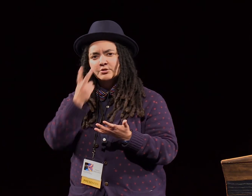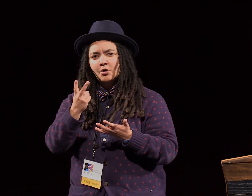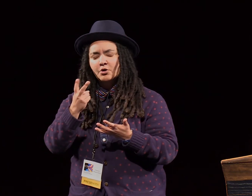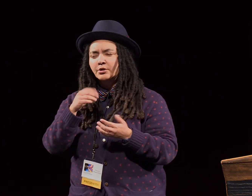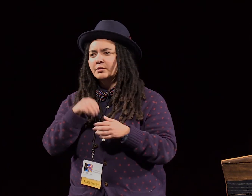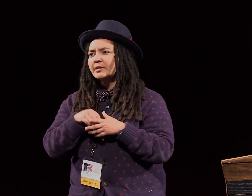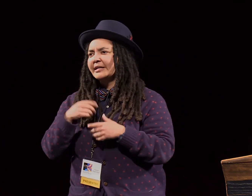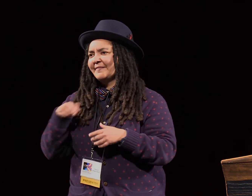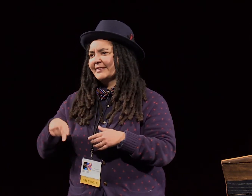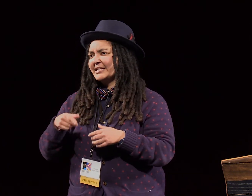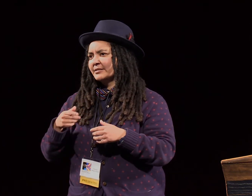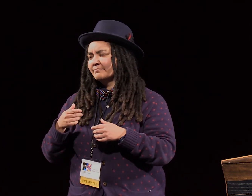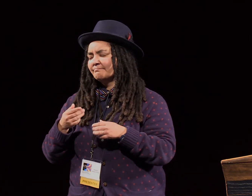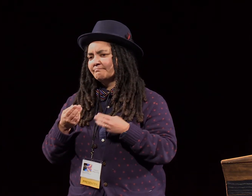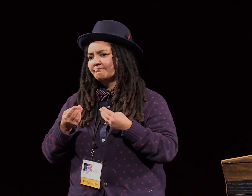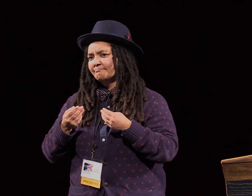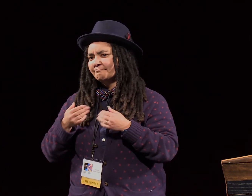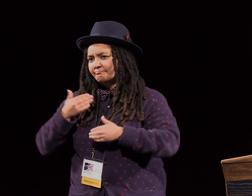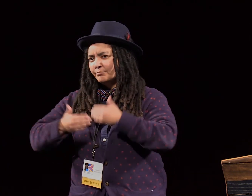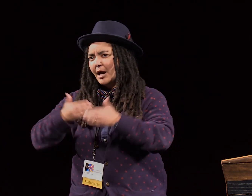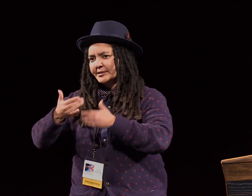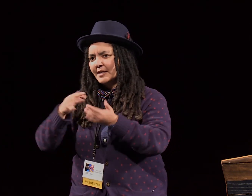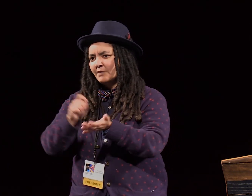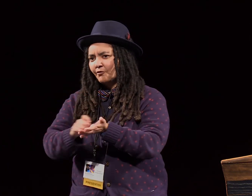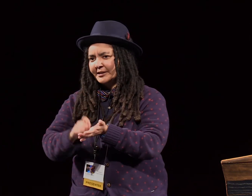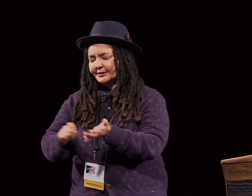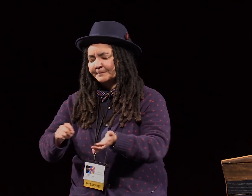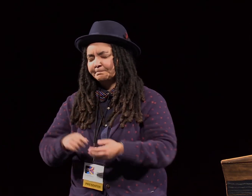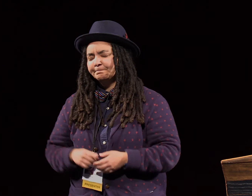many Deaf people are afraid of using their English...